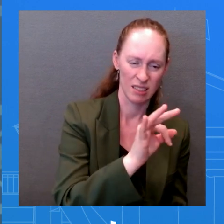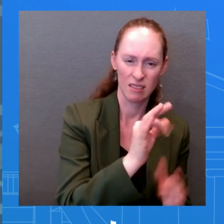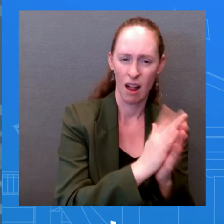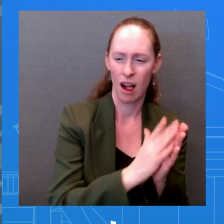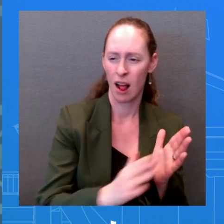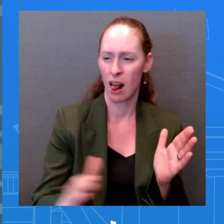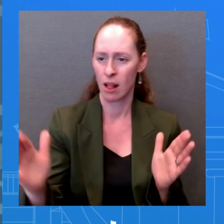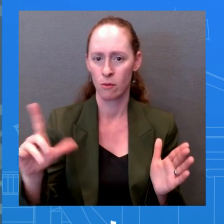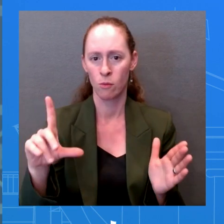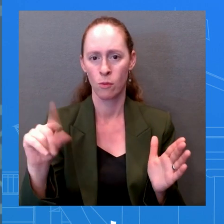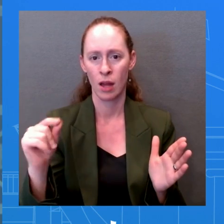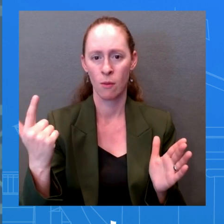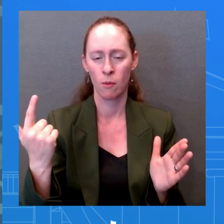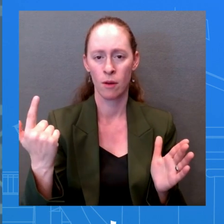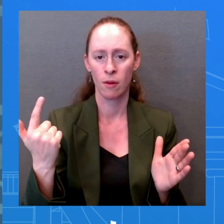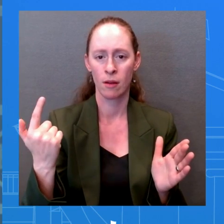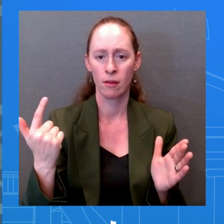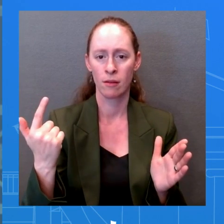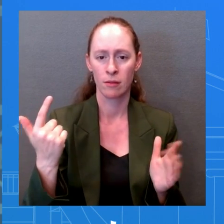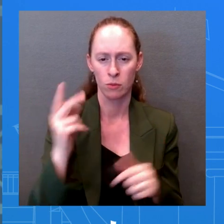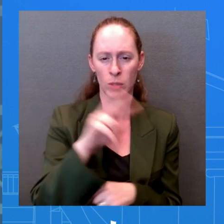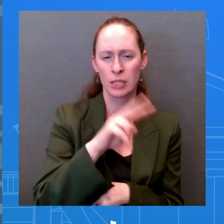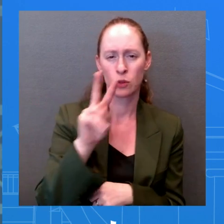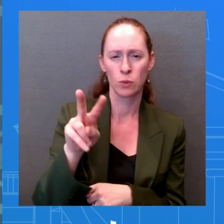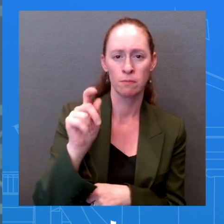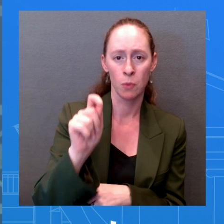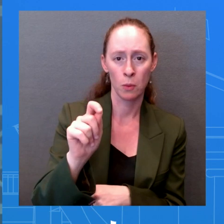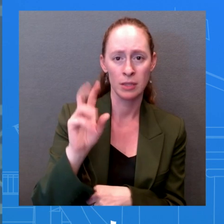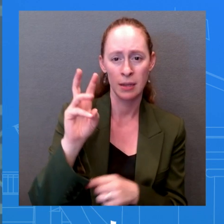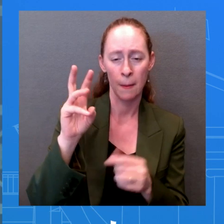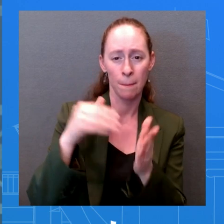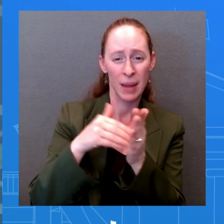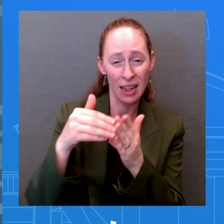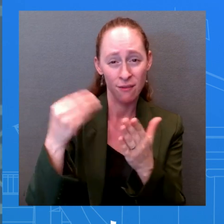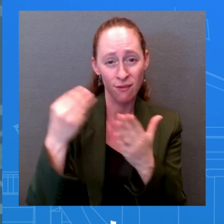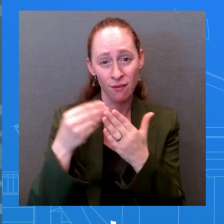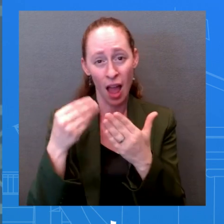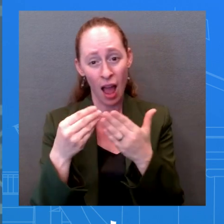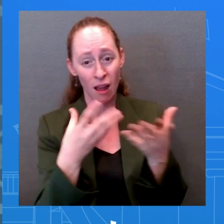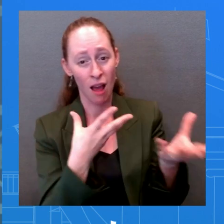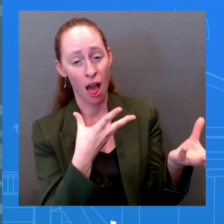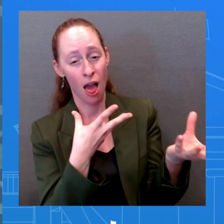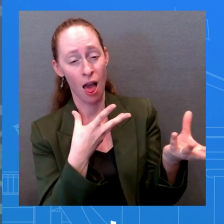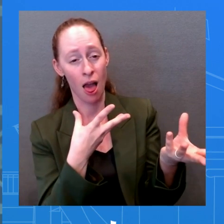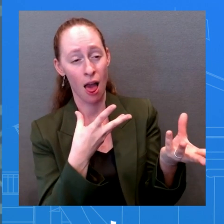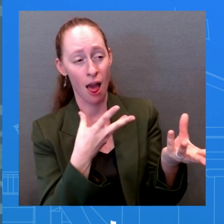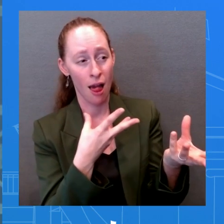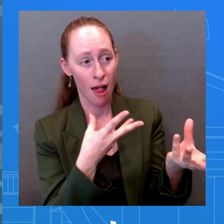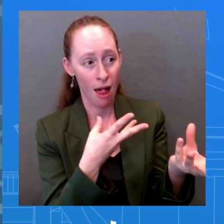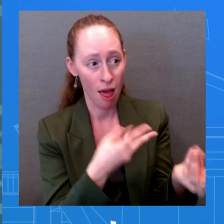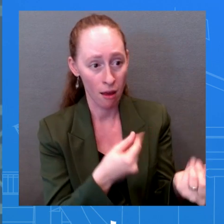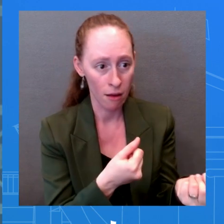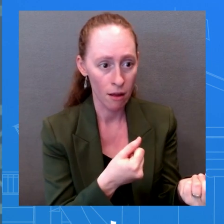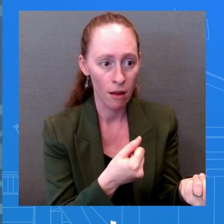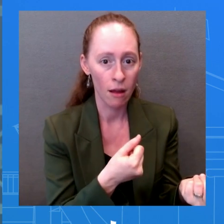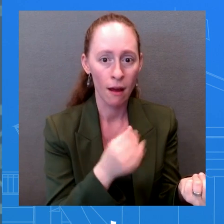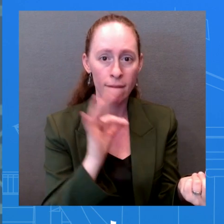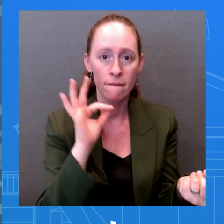That's what we're trying to deal with with a decimated system that was certainly not helped by the last administration.